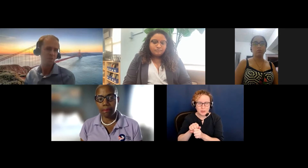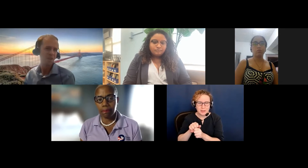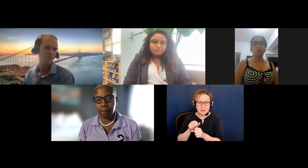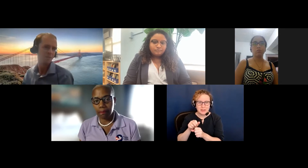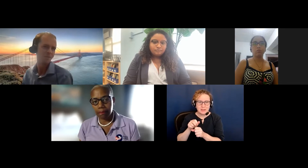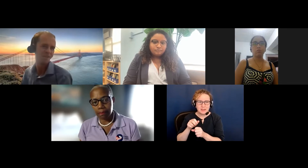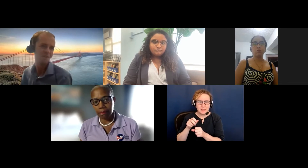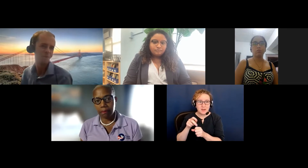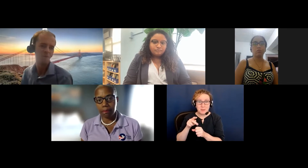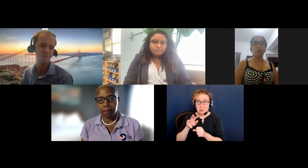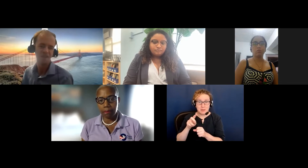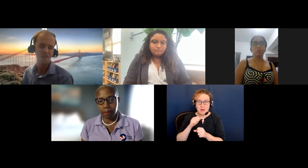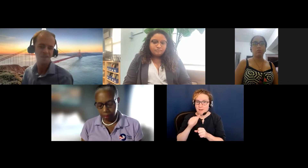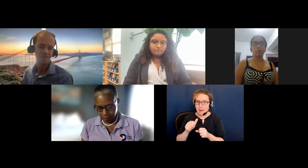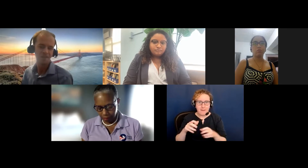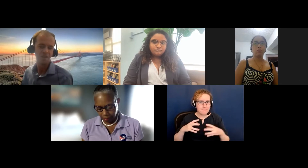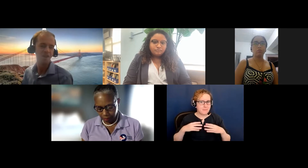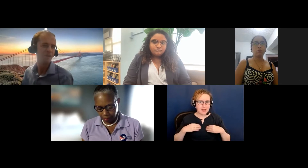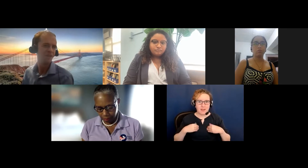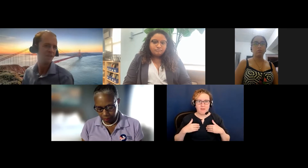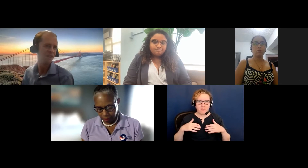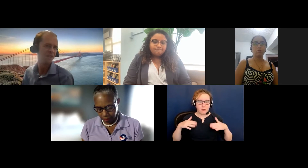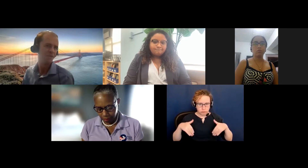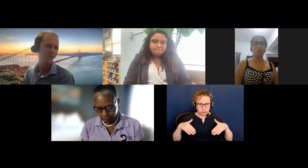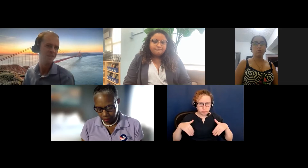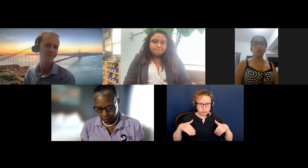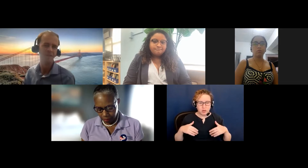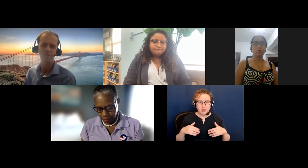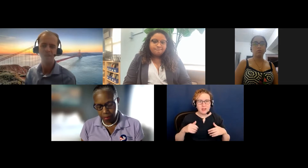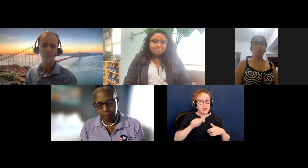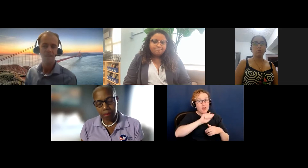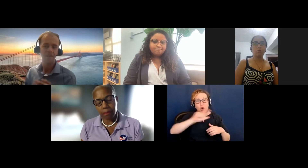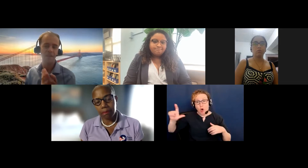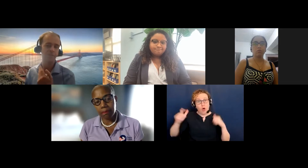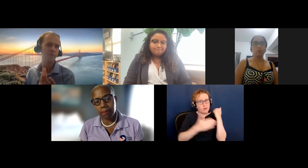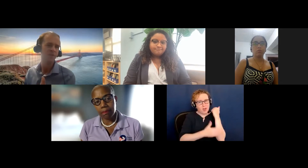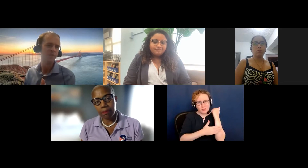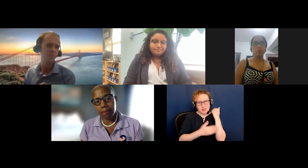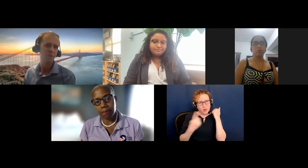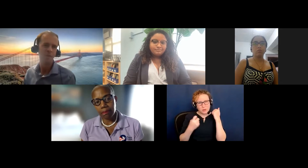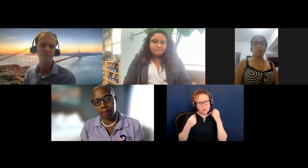not passive and there is a constant movement of advancement toward disability rights.